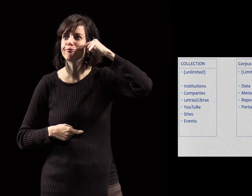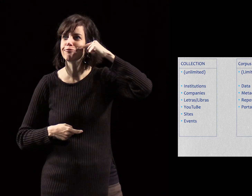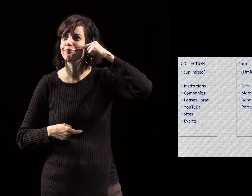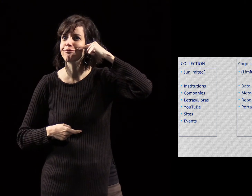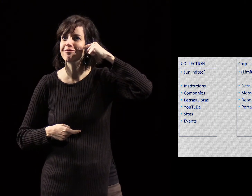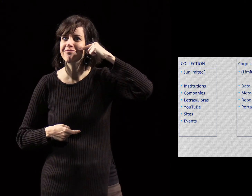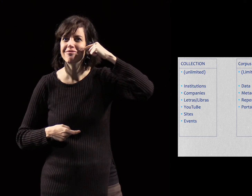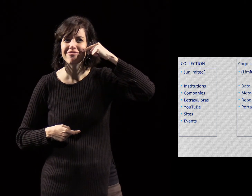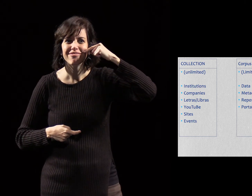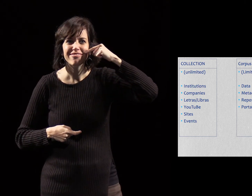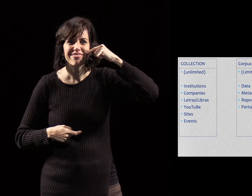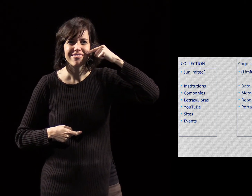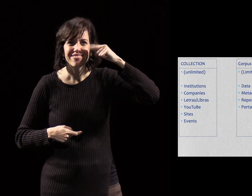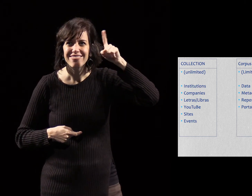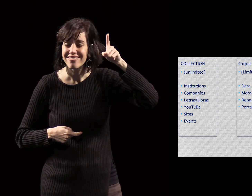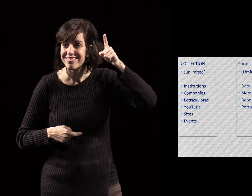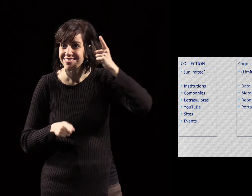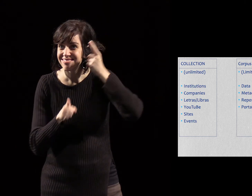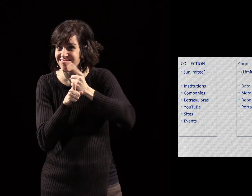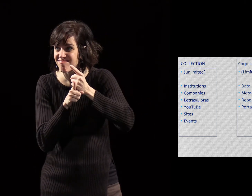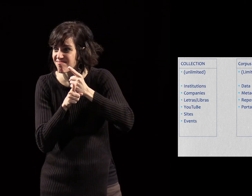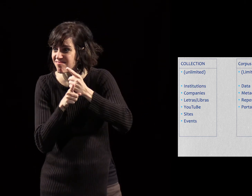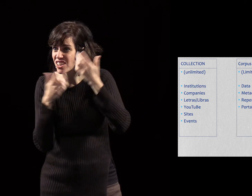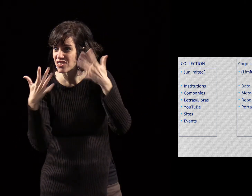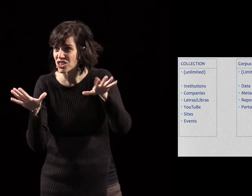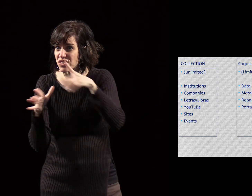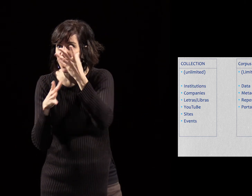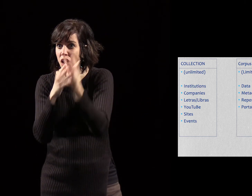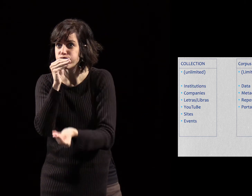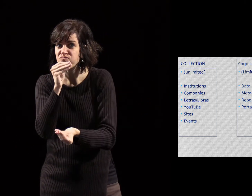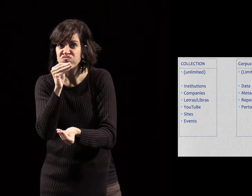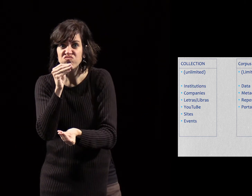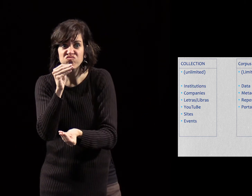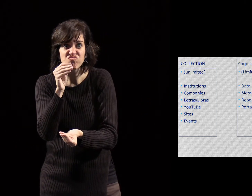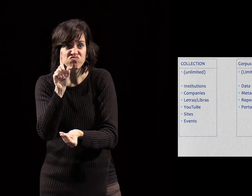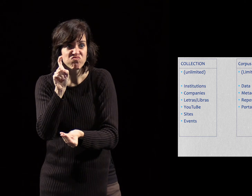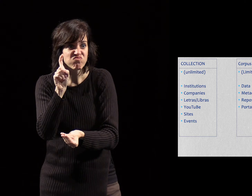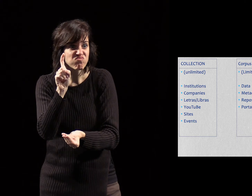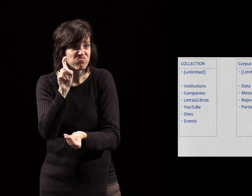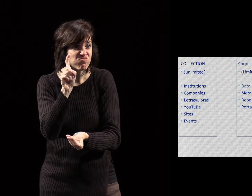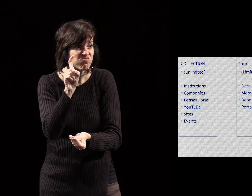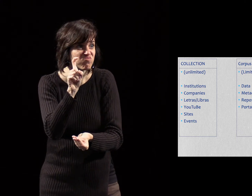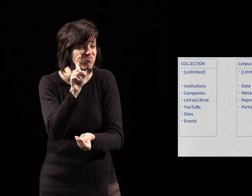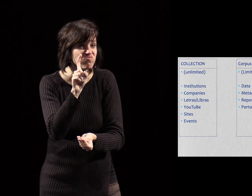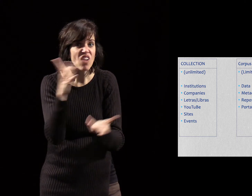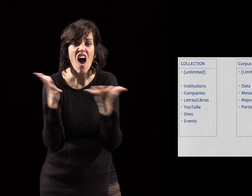and I had that error message, you know, the smiley face, it says that the content has been removed.